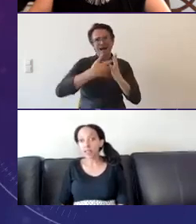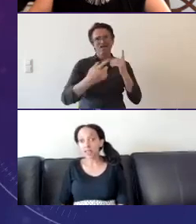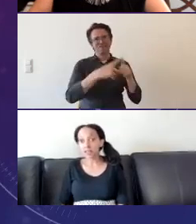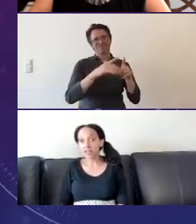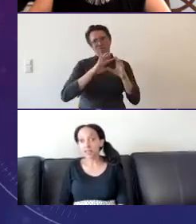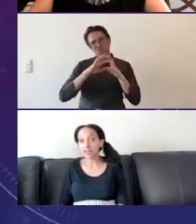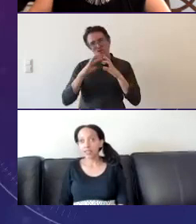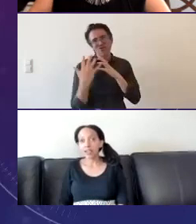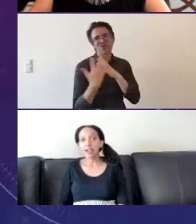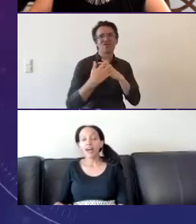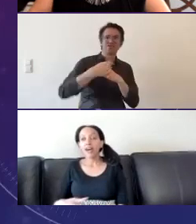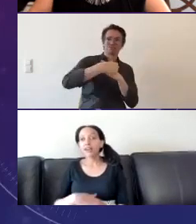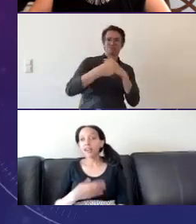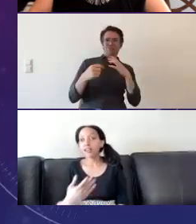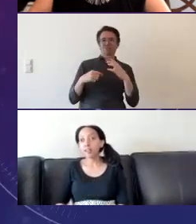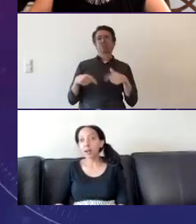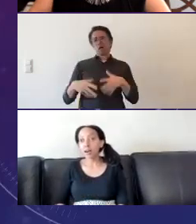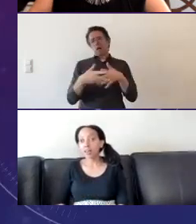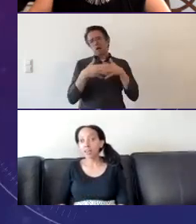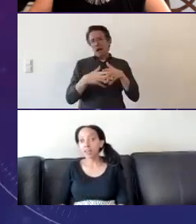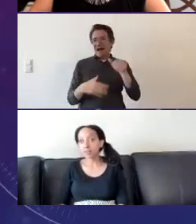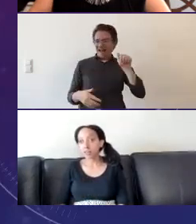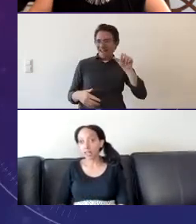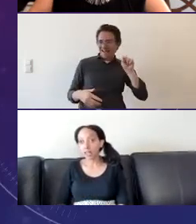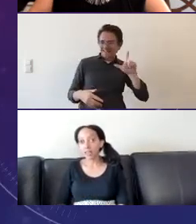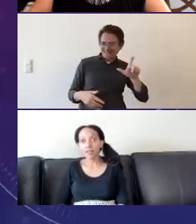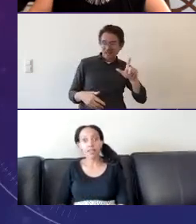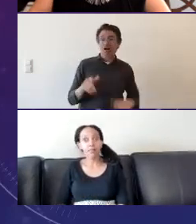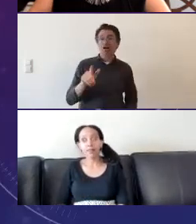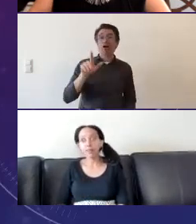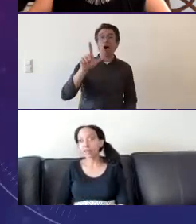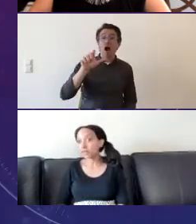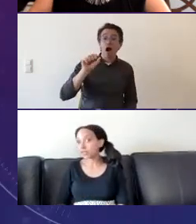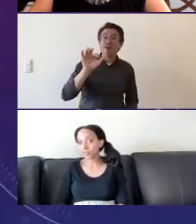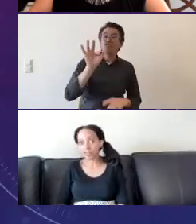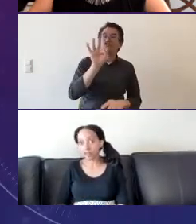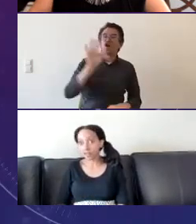language across the pond in the UK they have a completely different language and